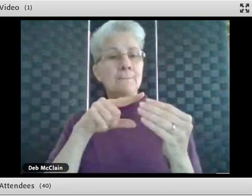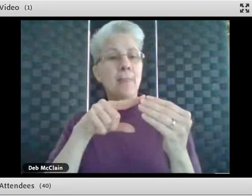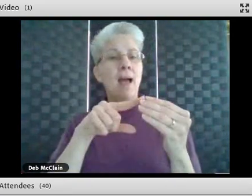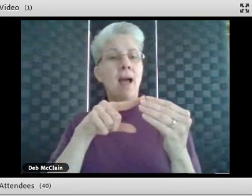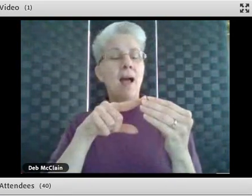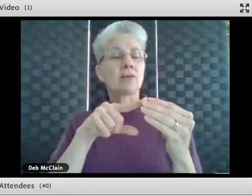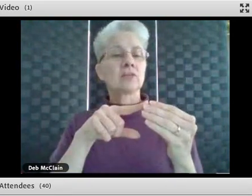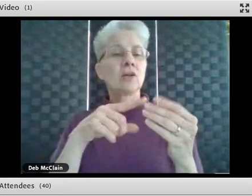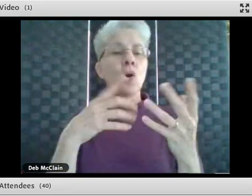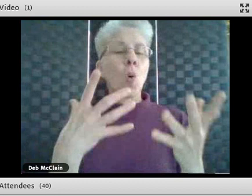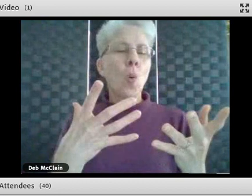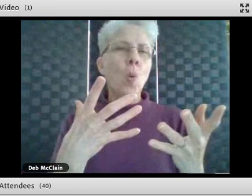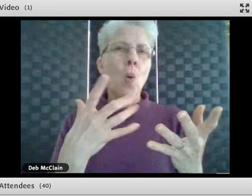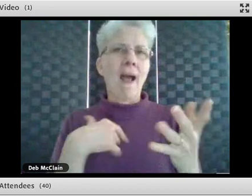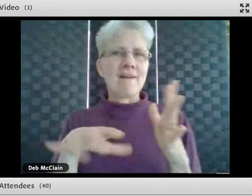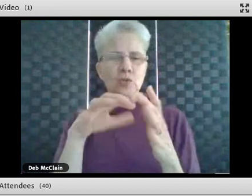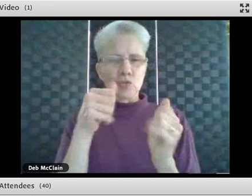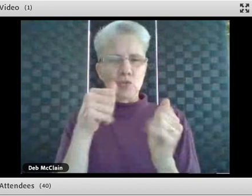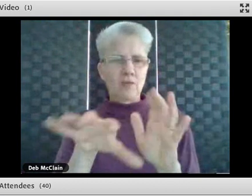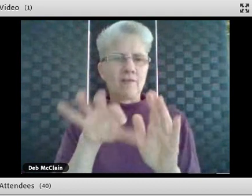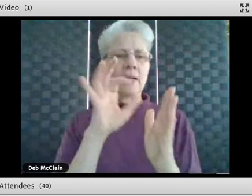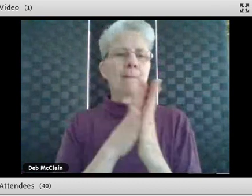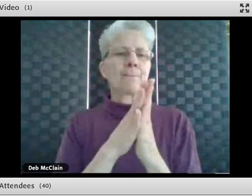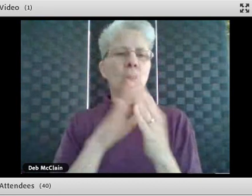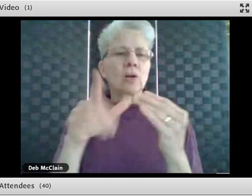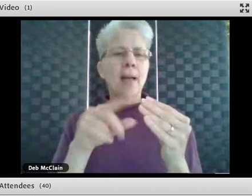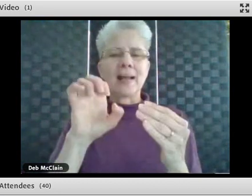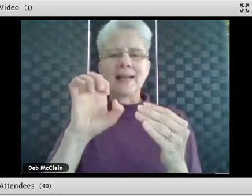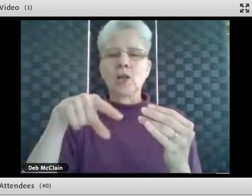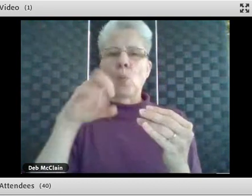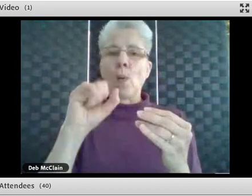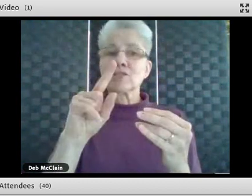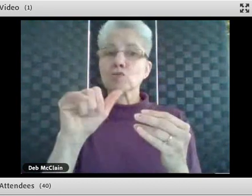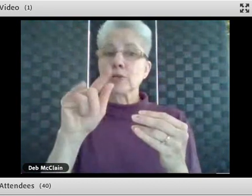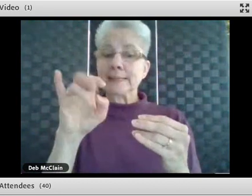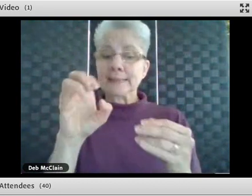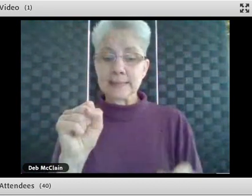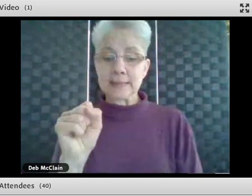or, I'm trying to find a book on equestrians, okay? So, equestrian.